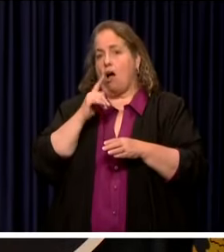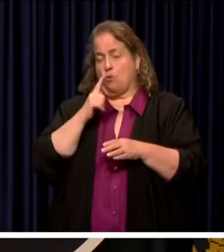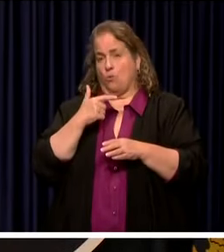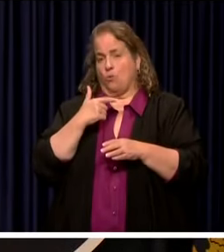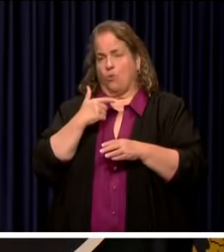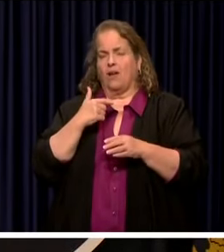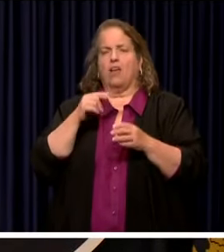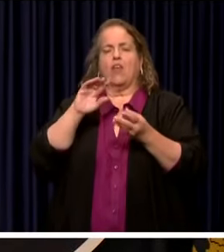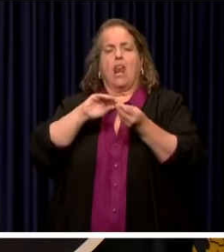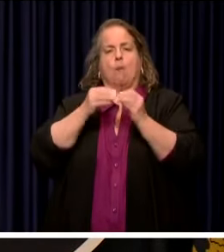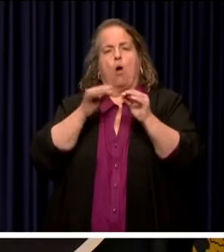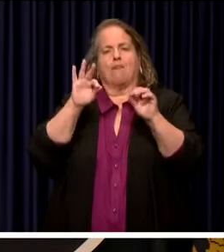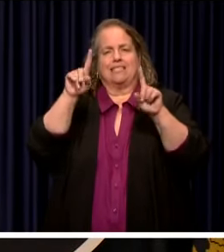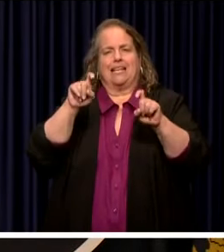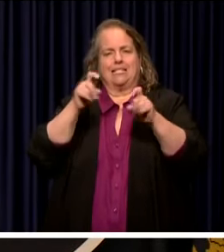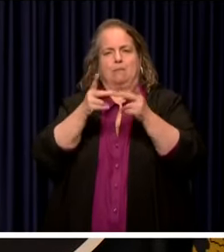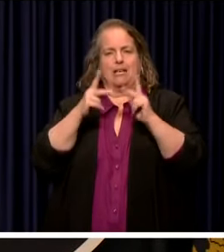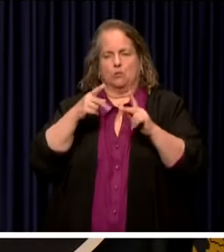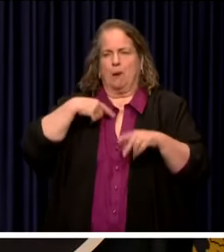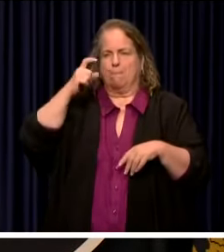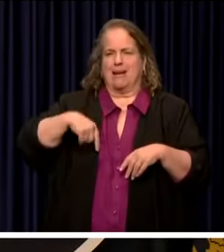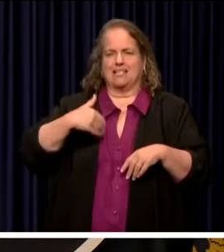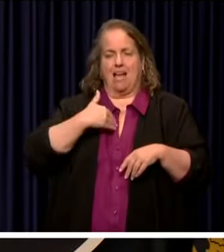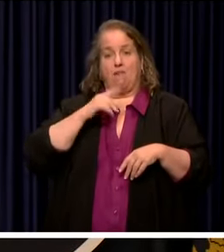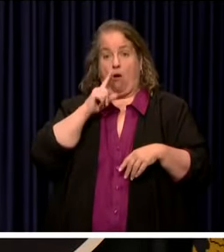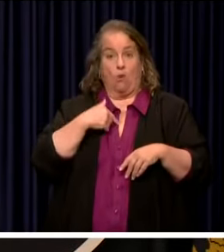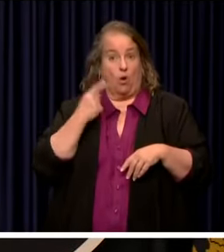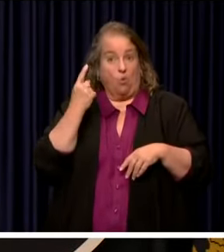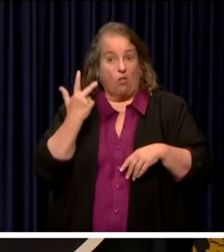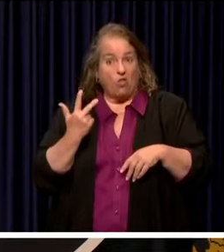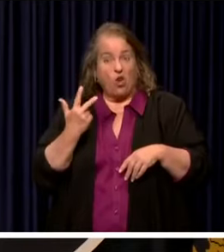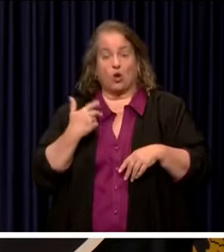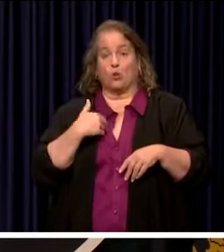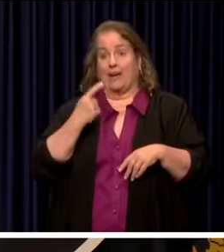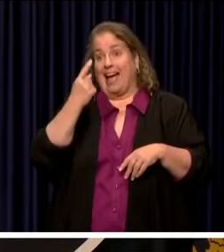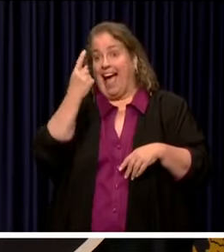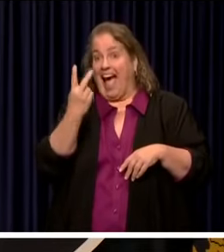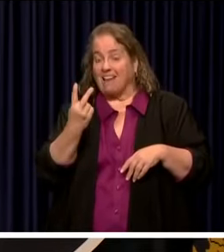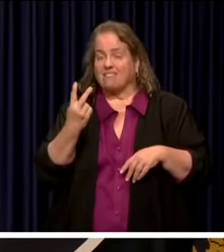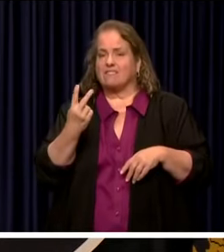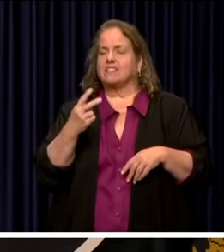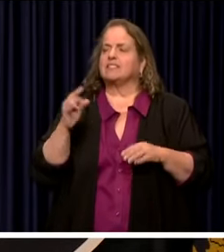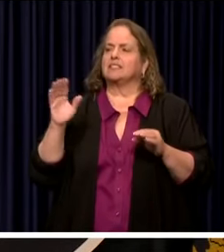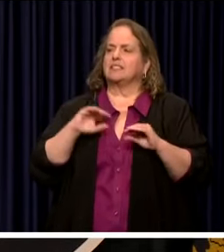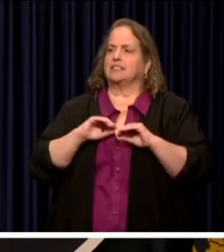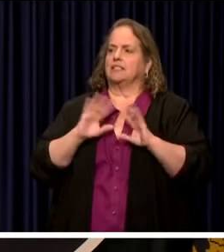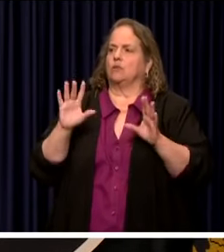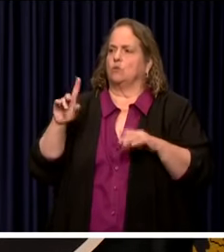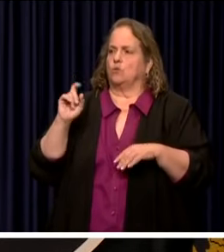OTHER DAY SOMEWHERE ON THAT. WE HAVE A -- HE'S SAYING KIND